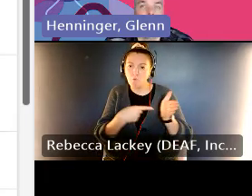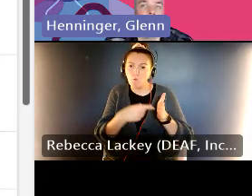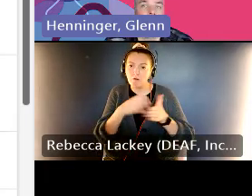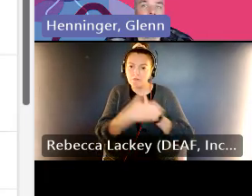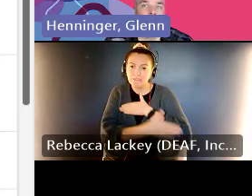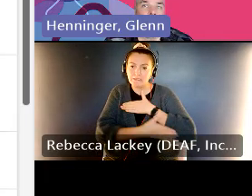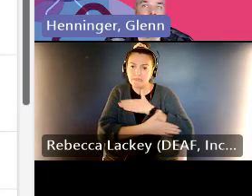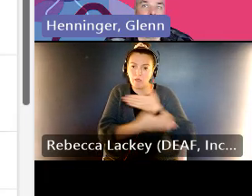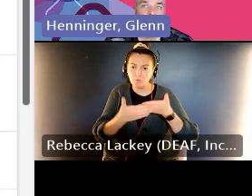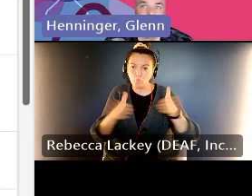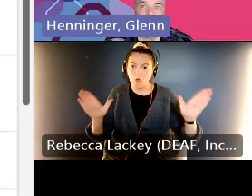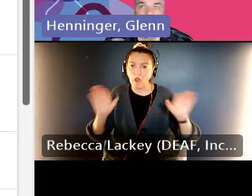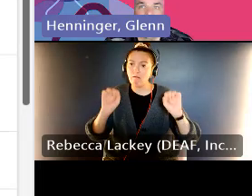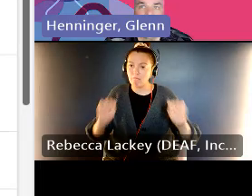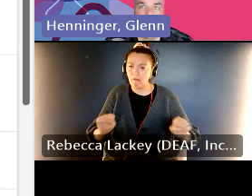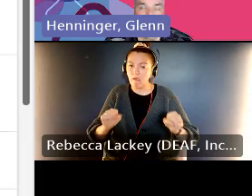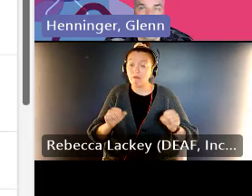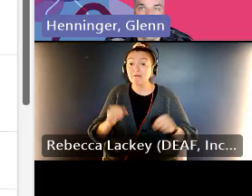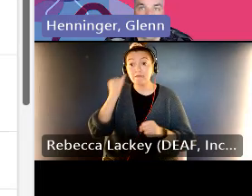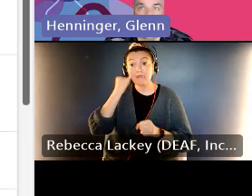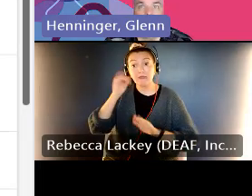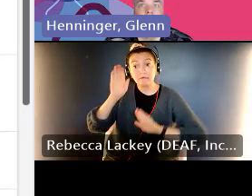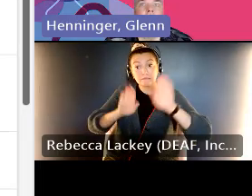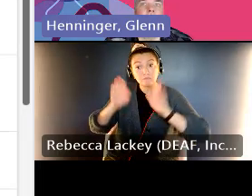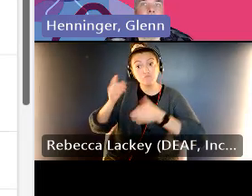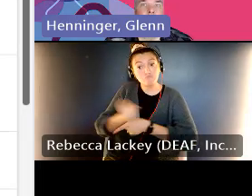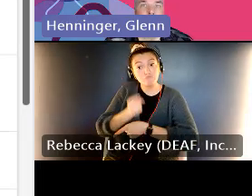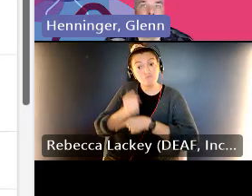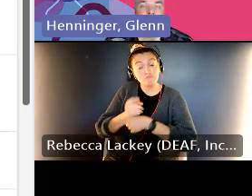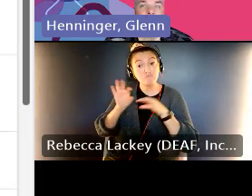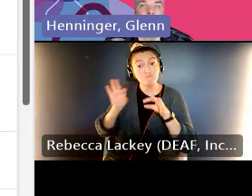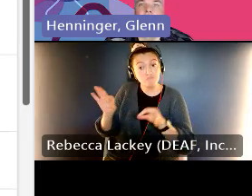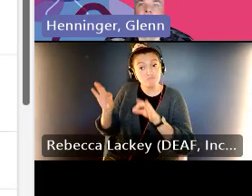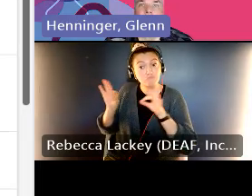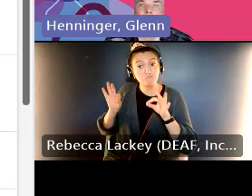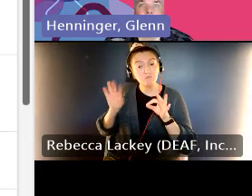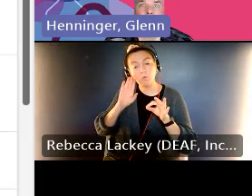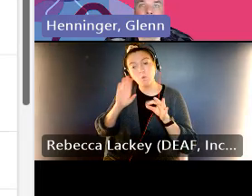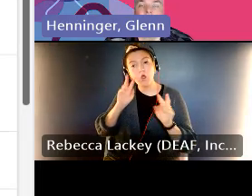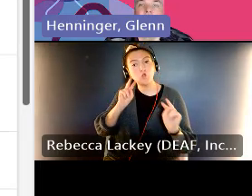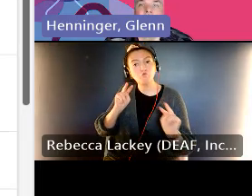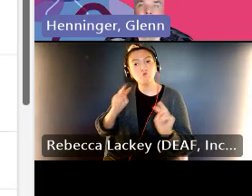wide and if the bids come in reasonable then we will start looking at the purple list.